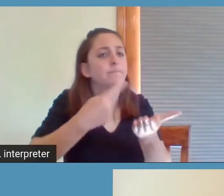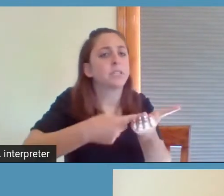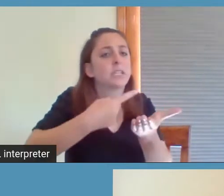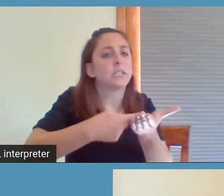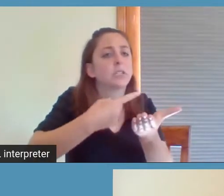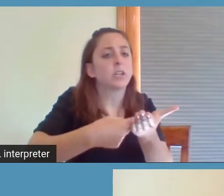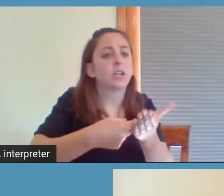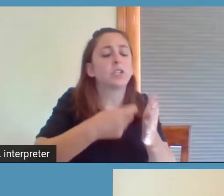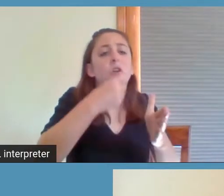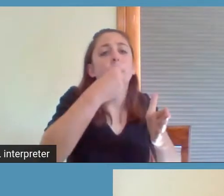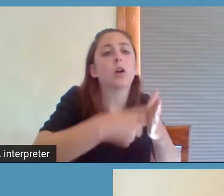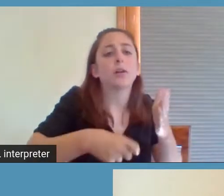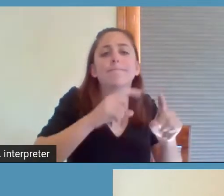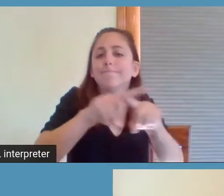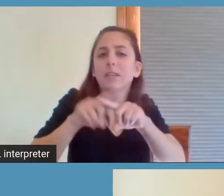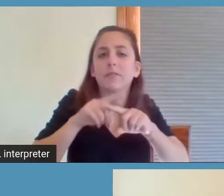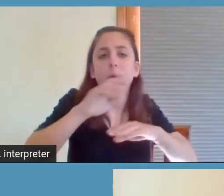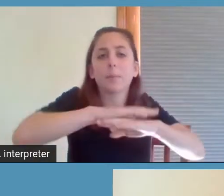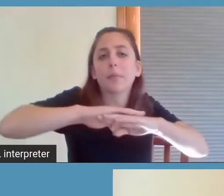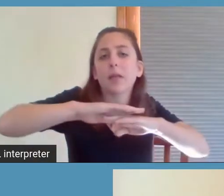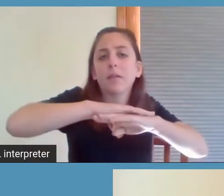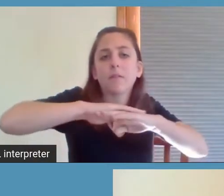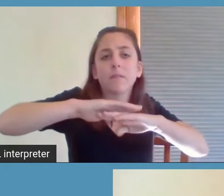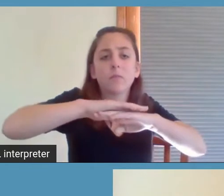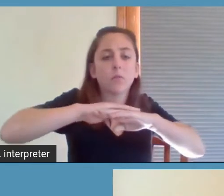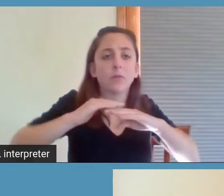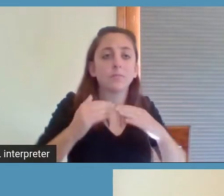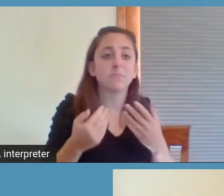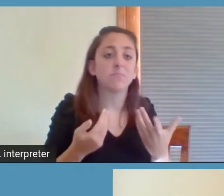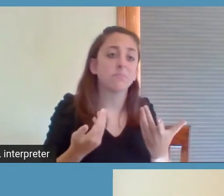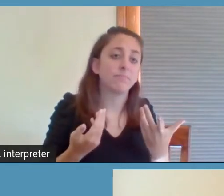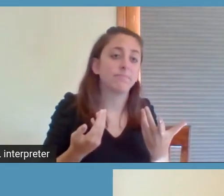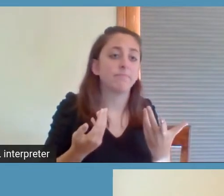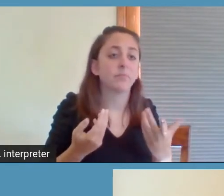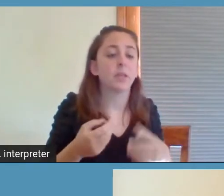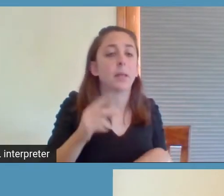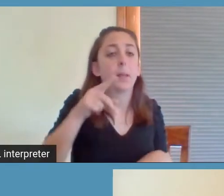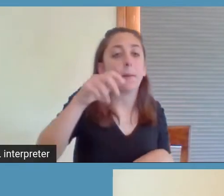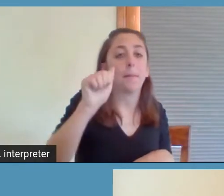uh platforms especially in in maybe in particular the packages that you were mentioning in clint's